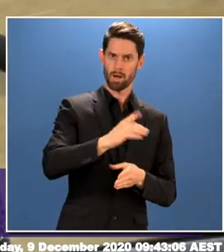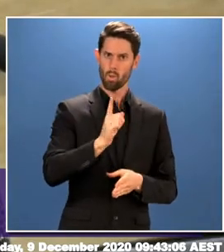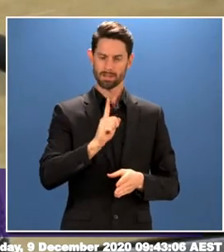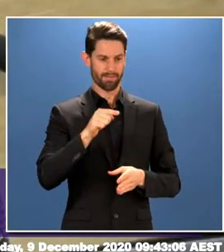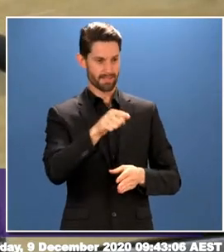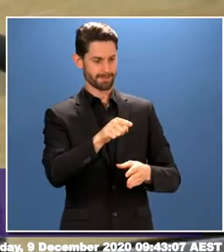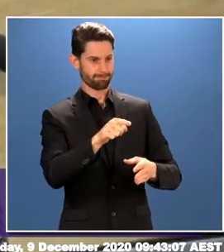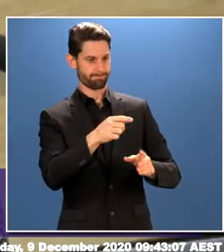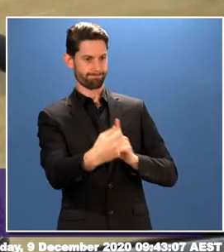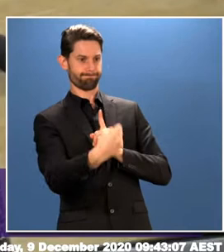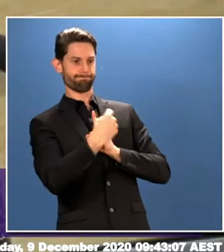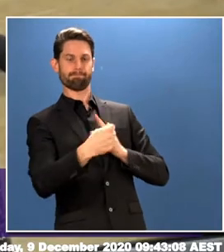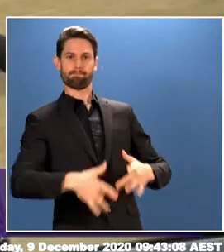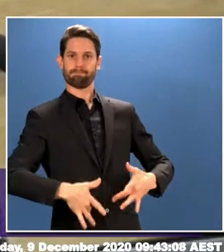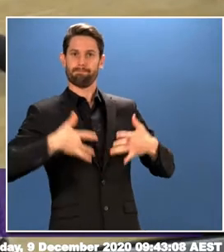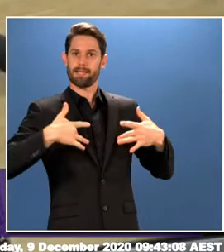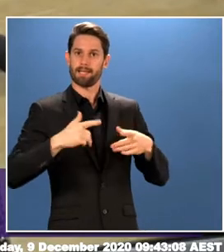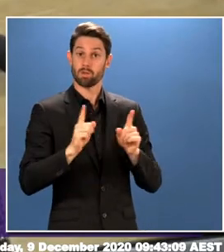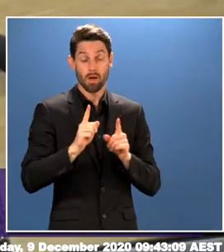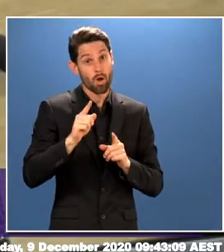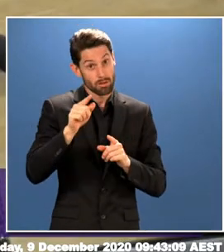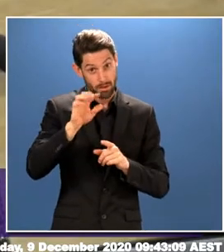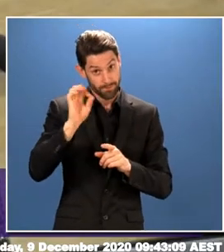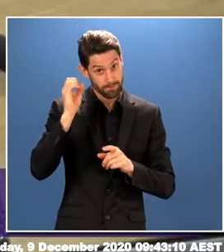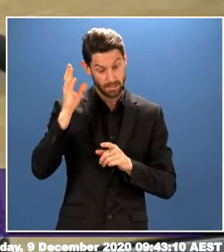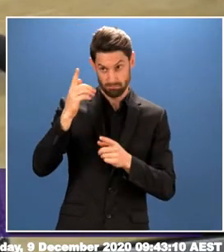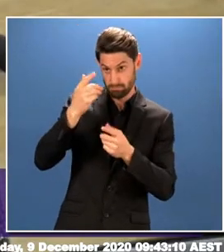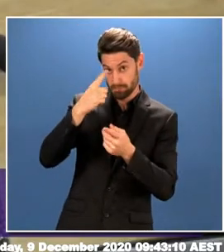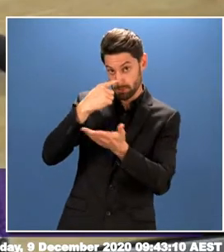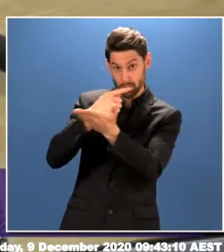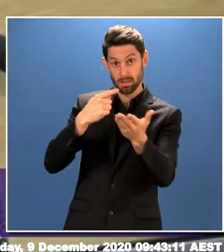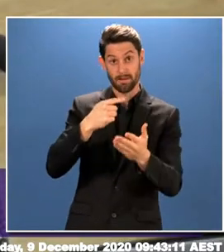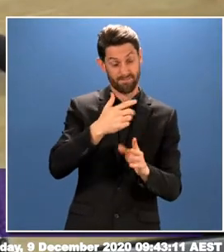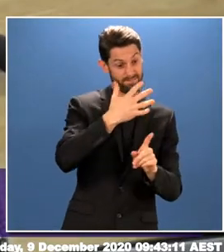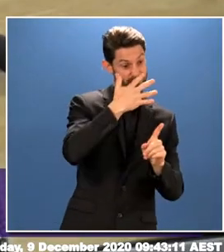Remembering that Summit participants were all young aged between 15 and 30.